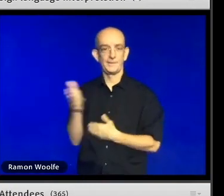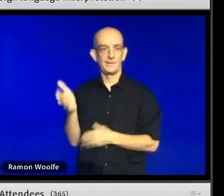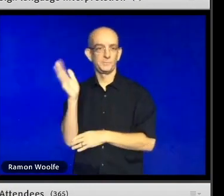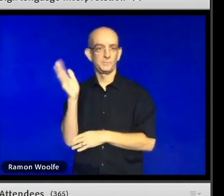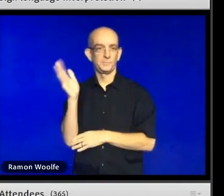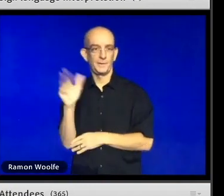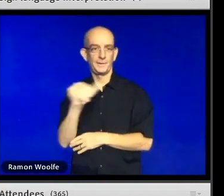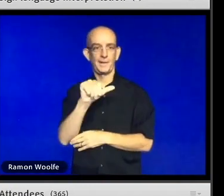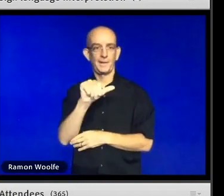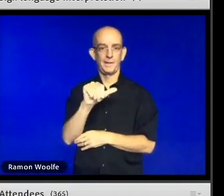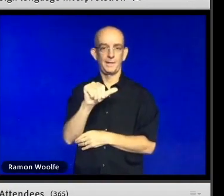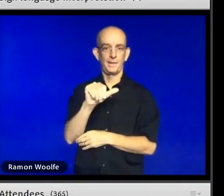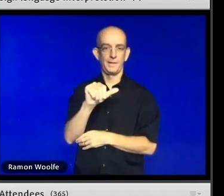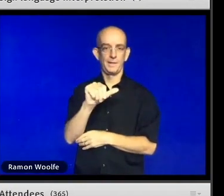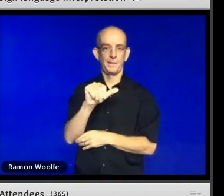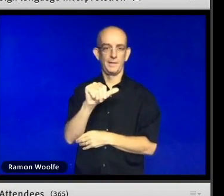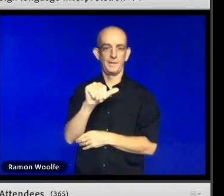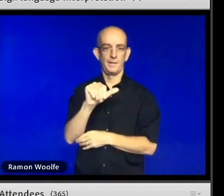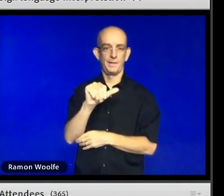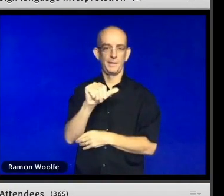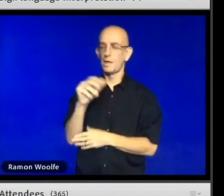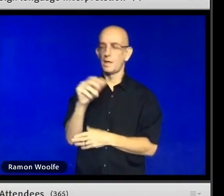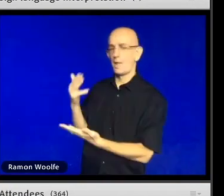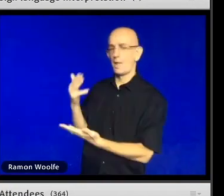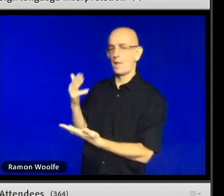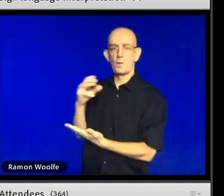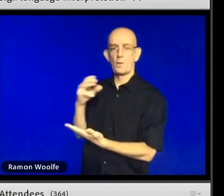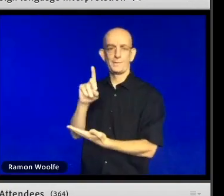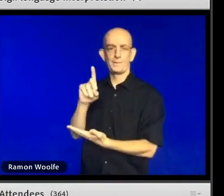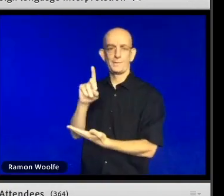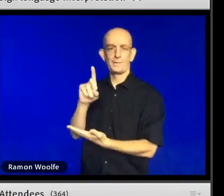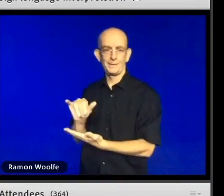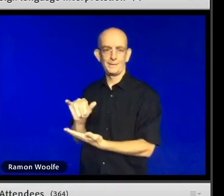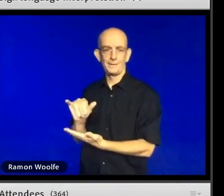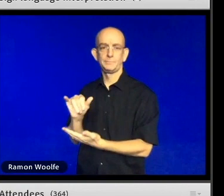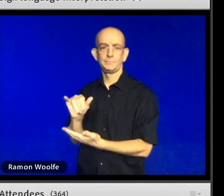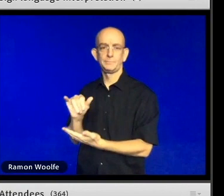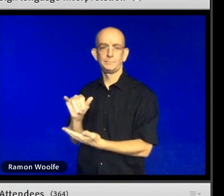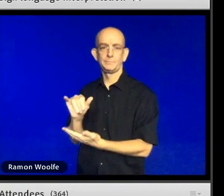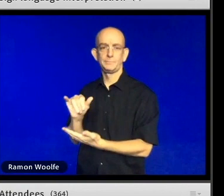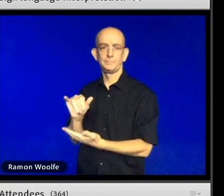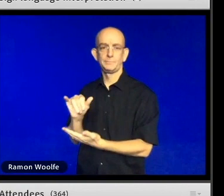to answer this question because I found with discussion extremely interesting and I would